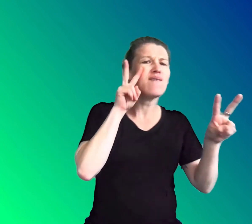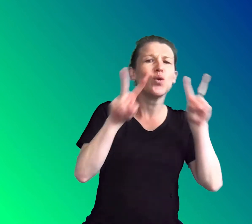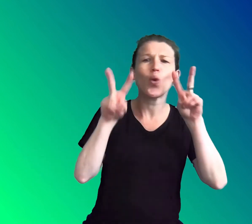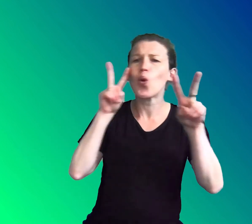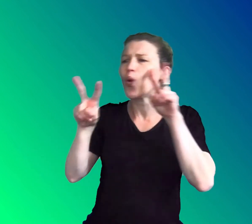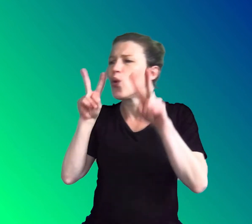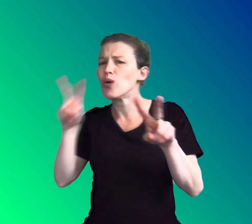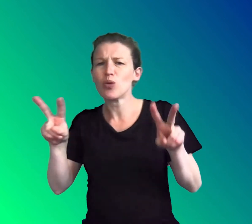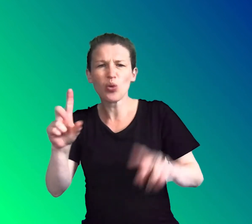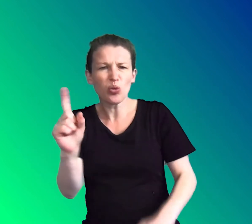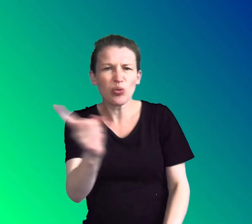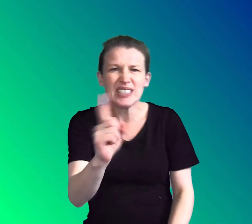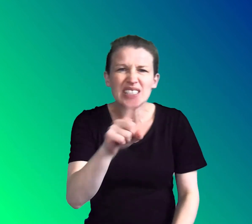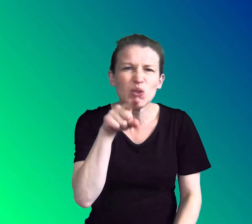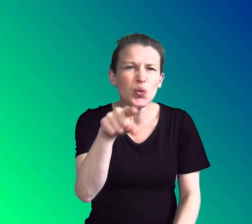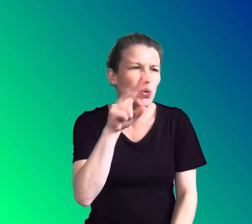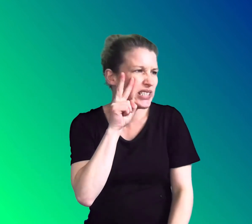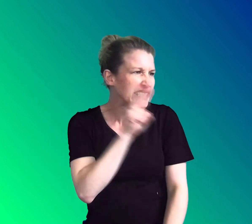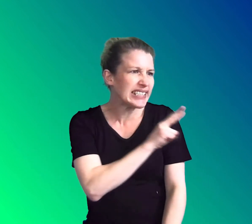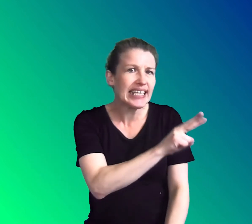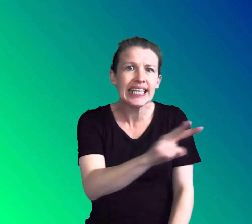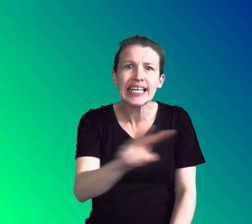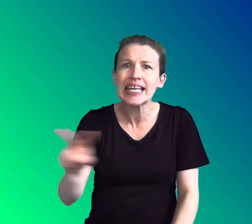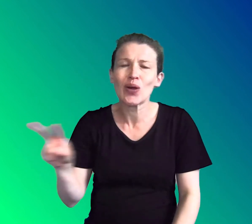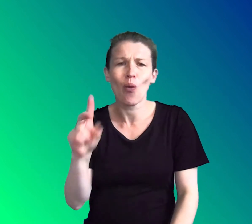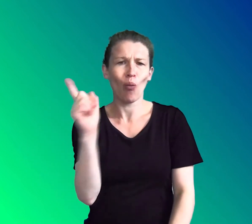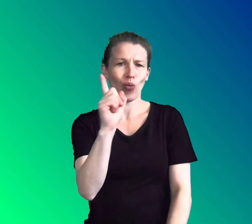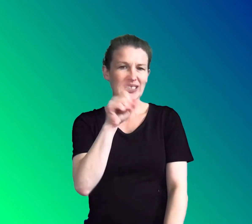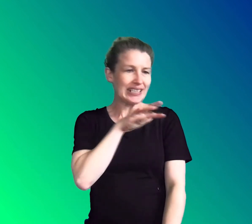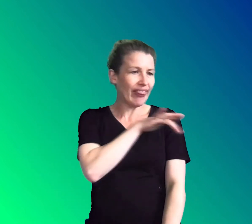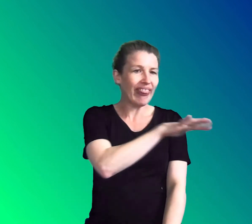What can you see? What’s there?